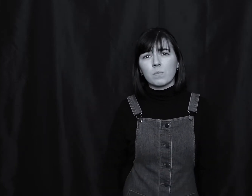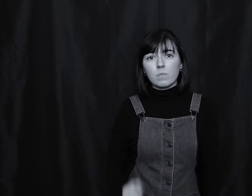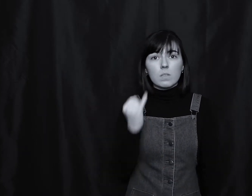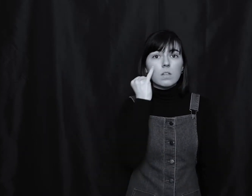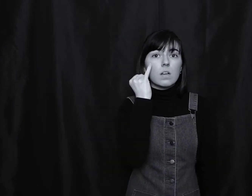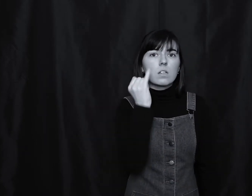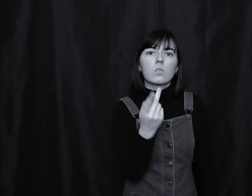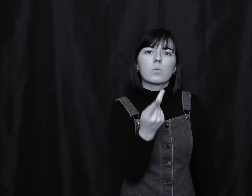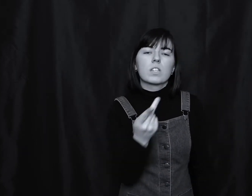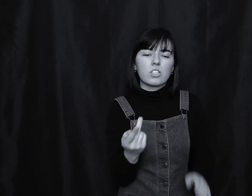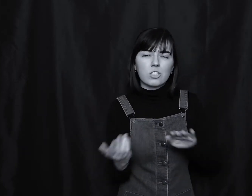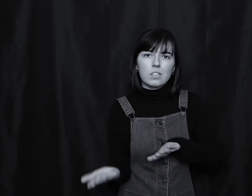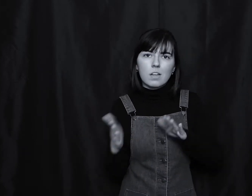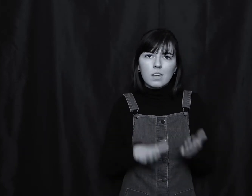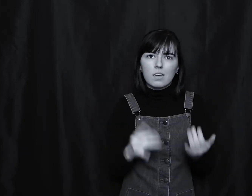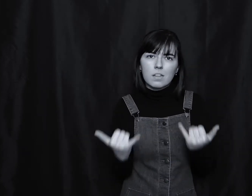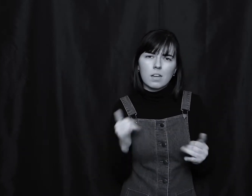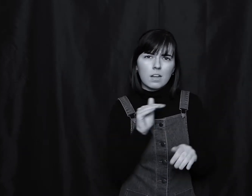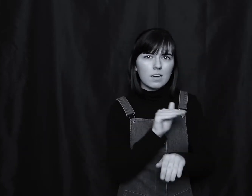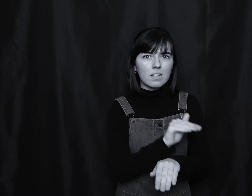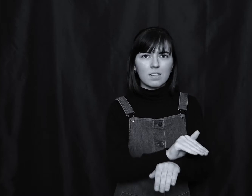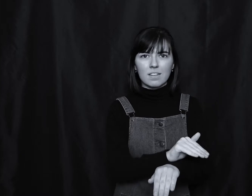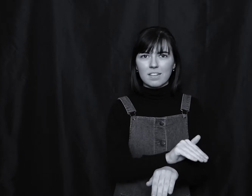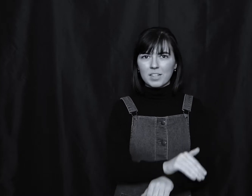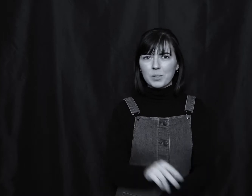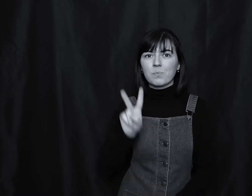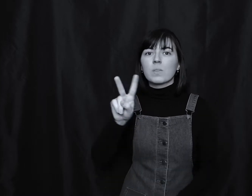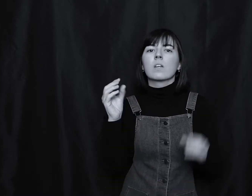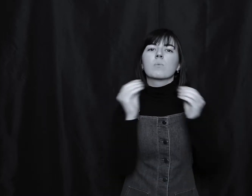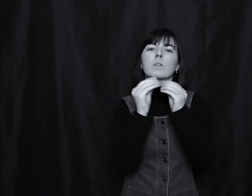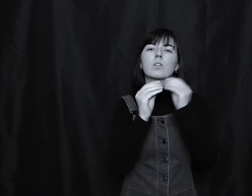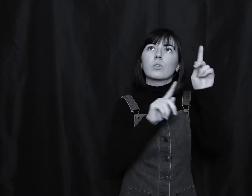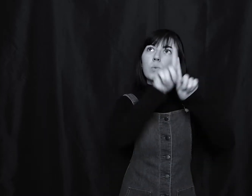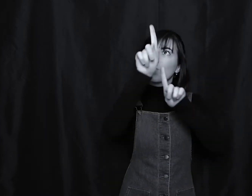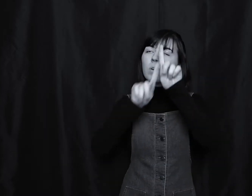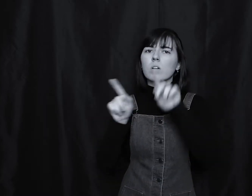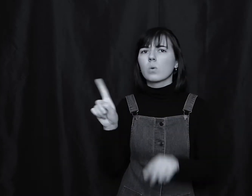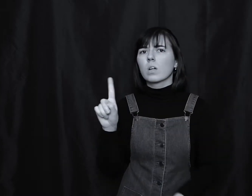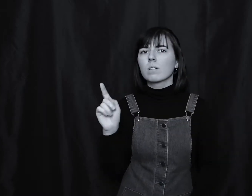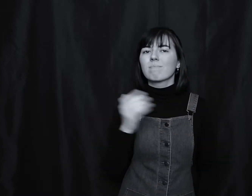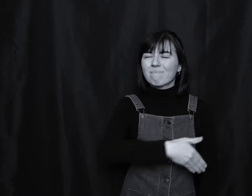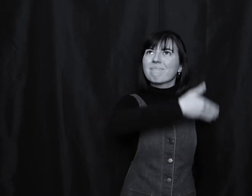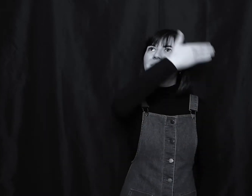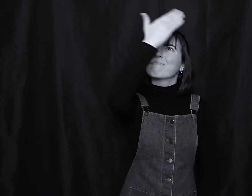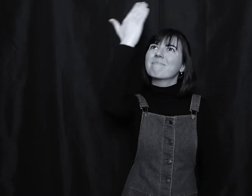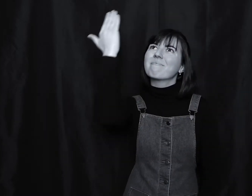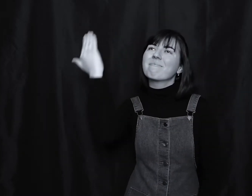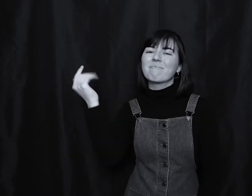If we die tonight Two more stars where? Sky